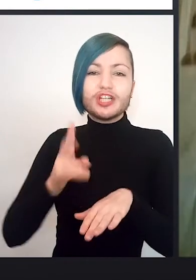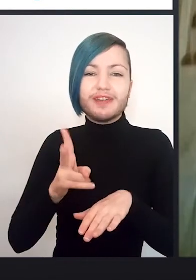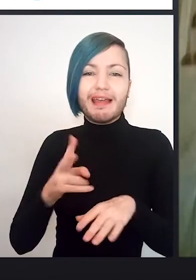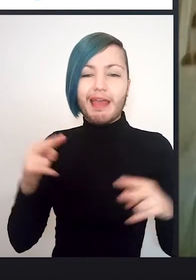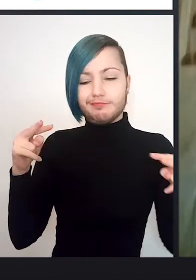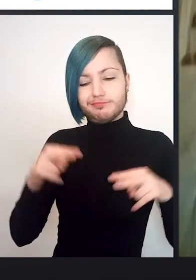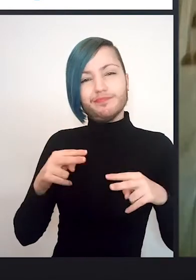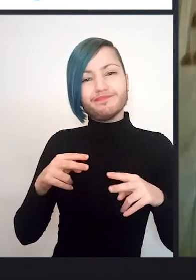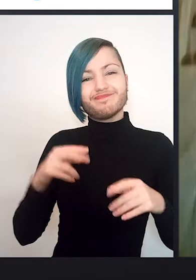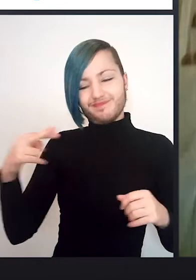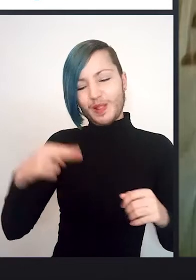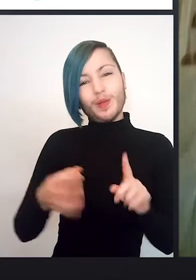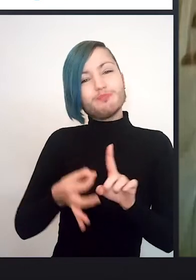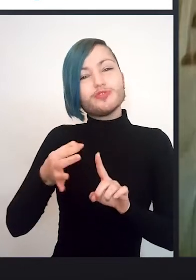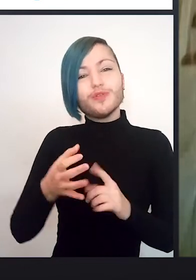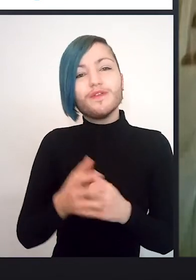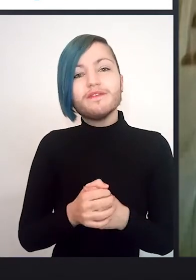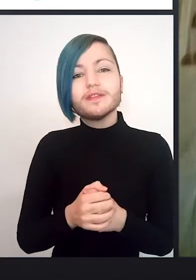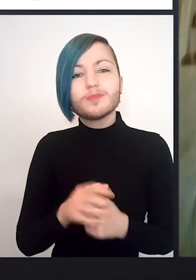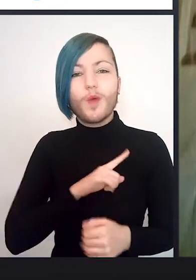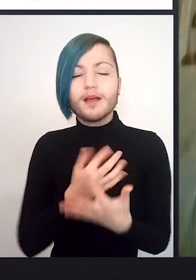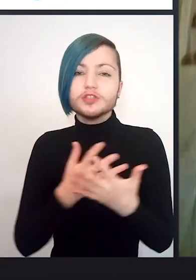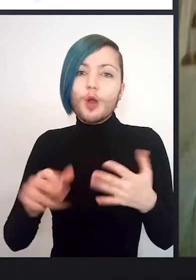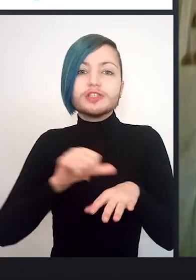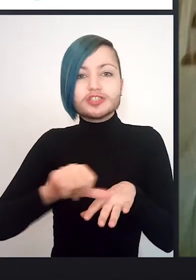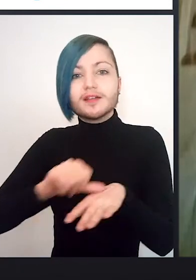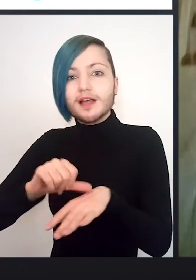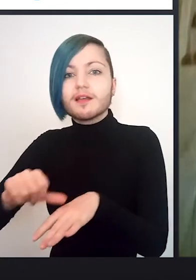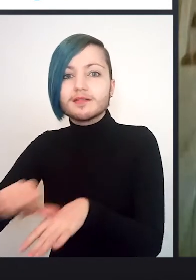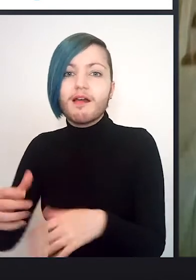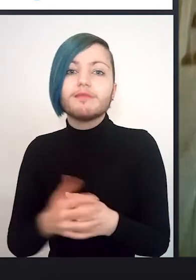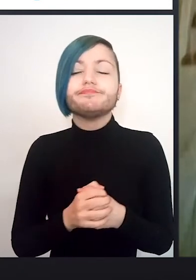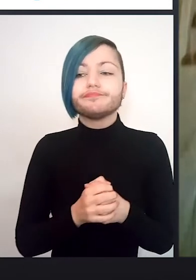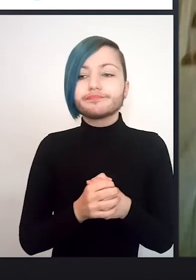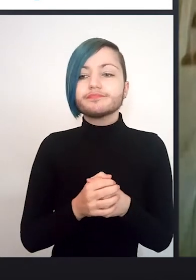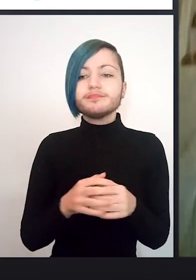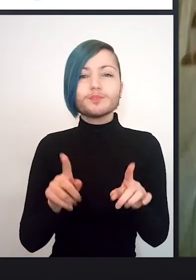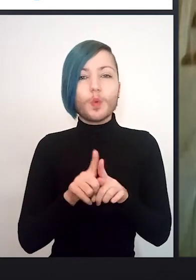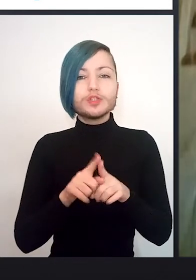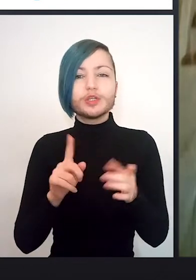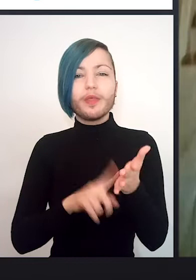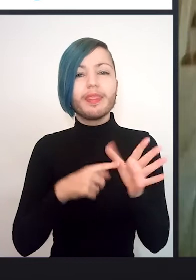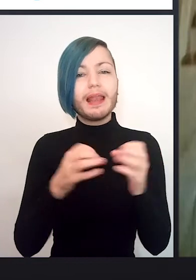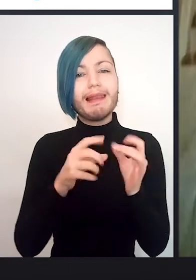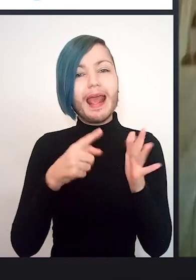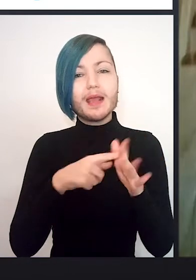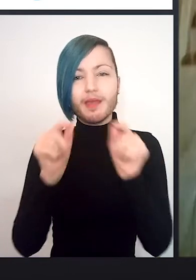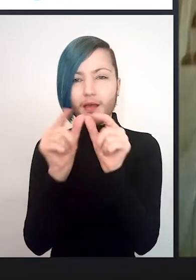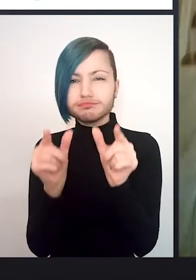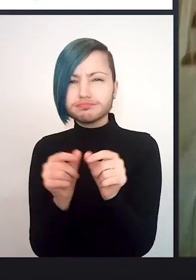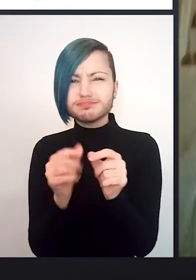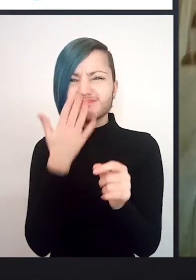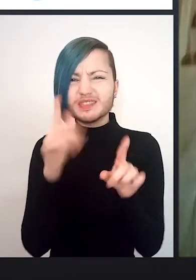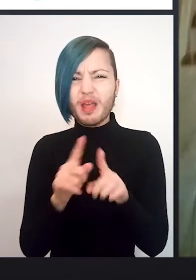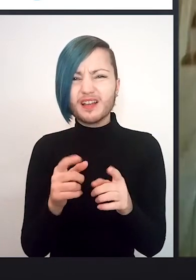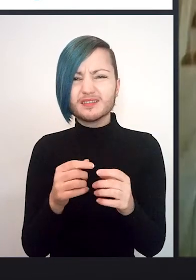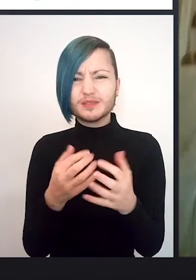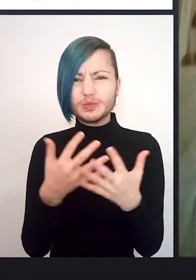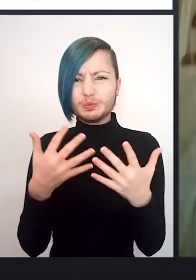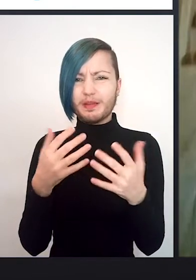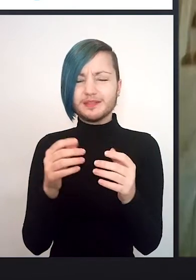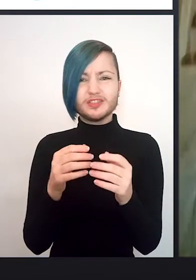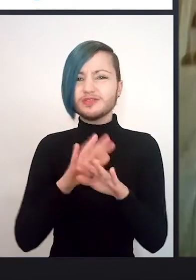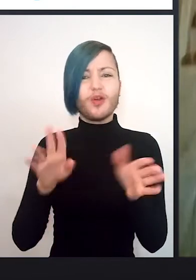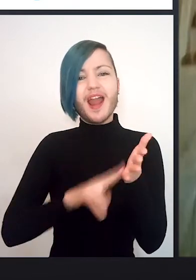because of the scarring and also the labia, they seemed to be too big, unnaturally so.